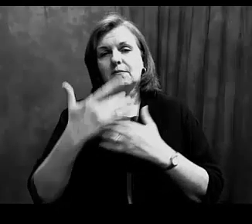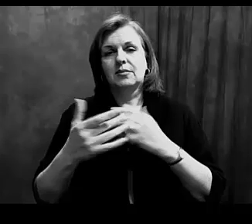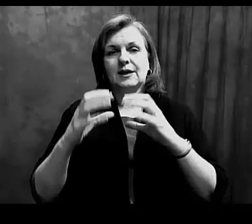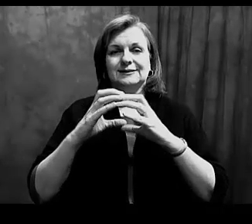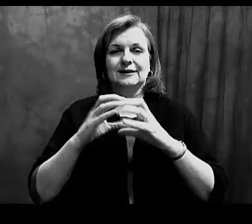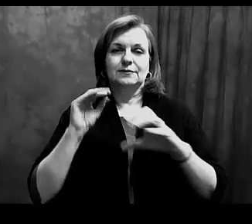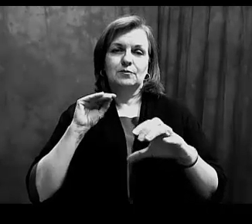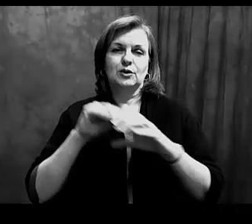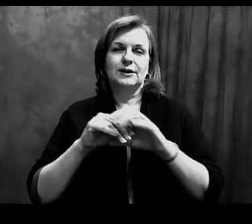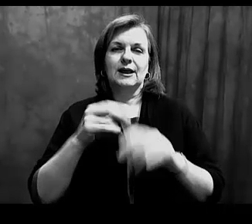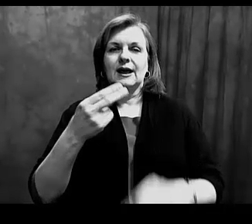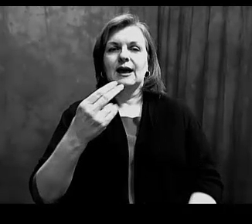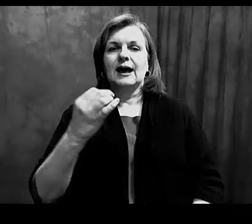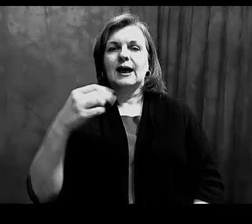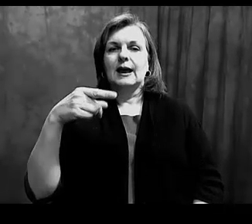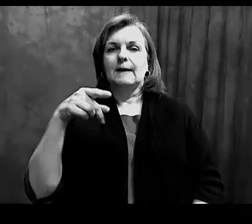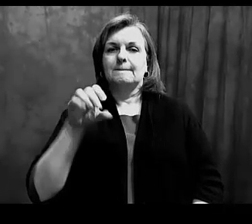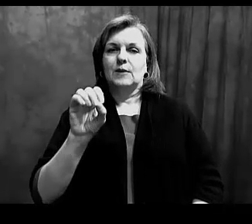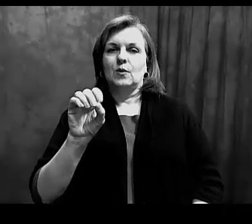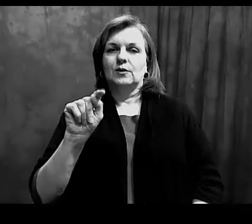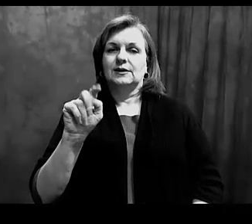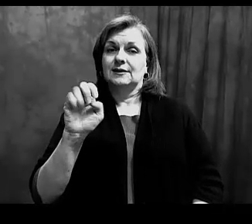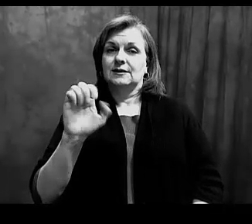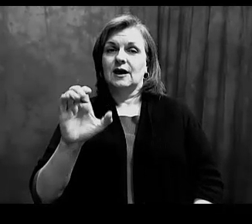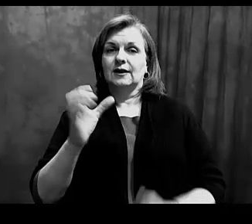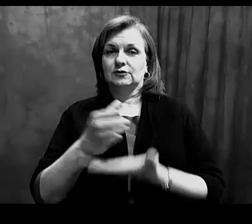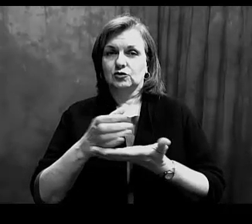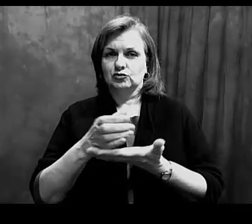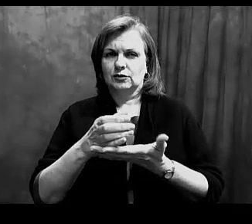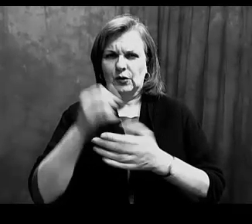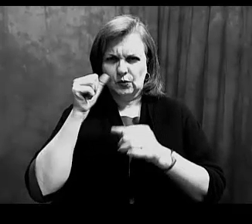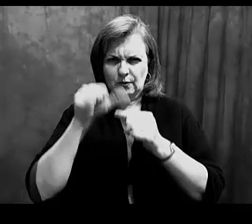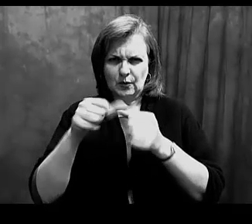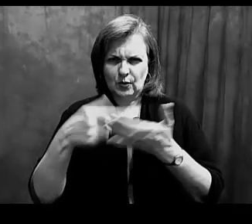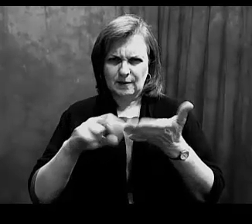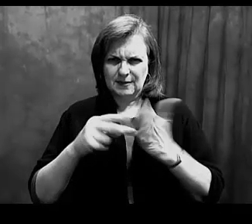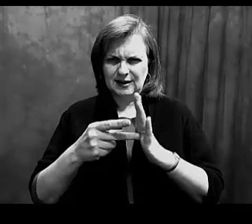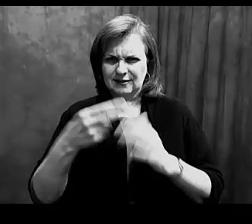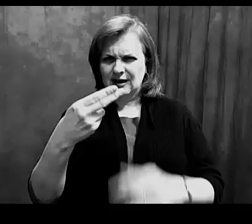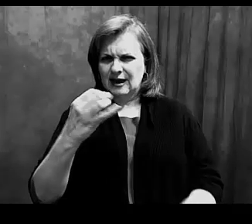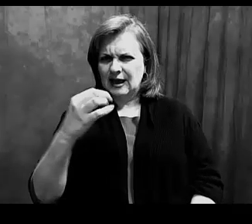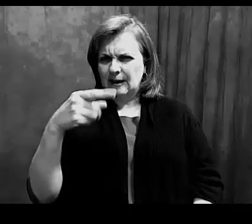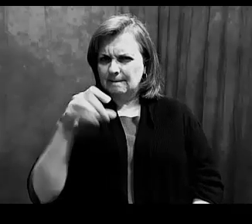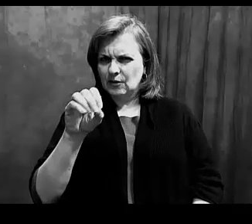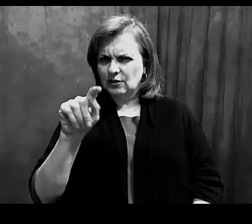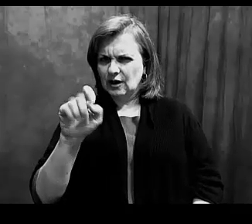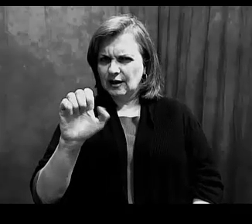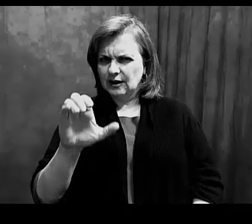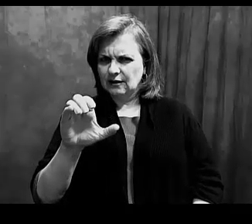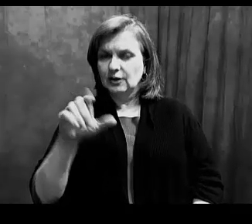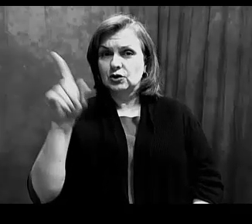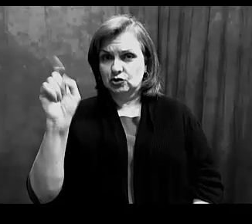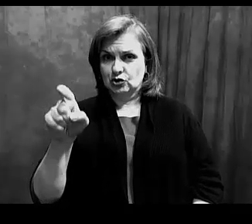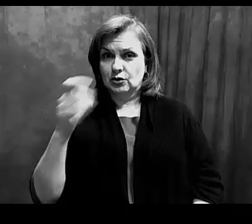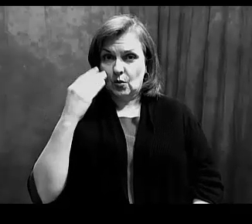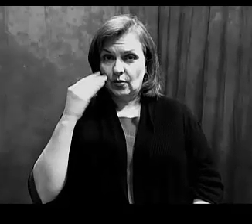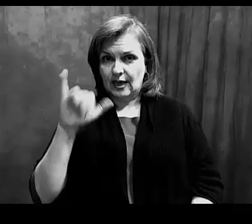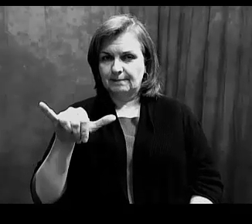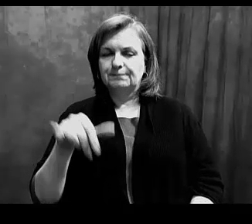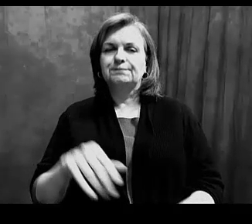and you put the blood cells into a hypotonic solution - do you remember what that meant? you should!